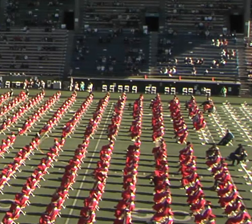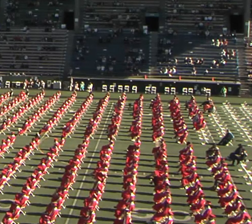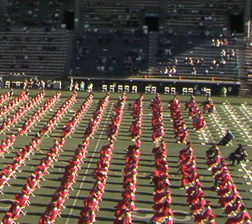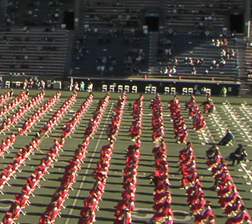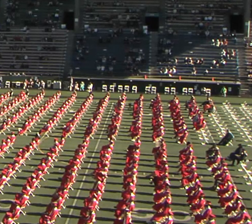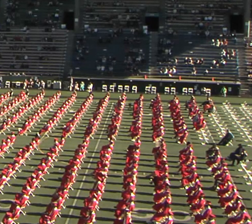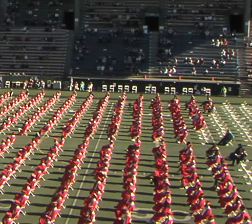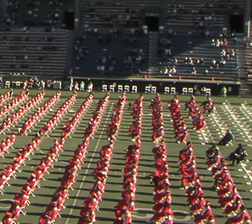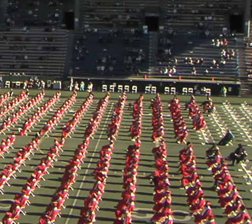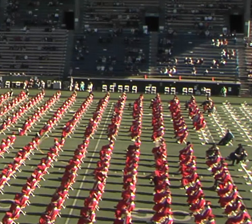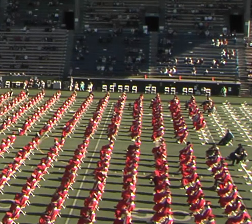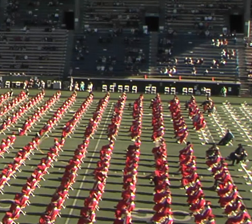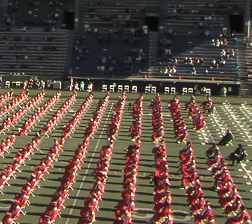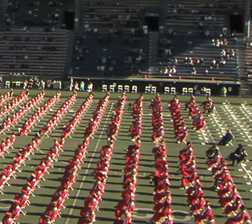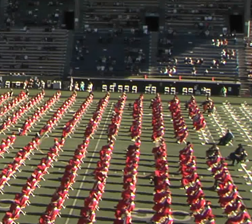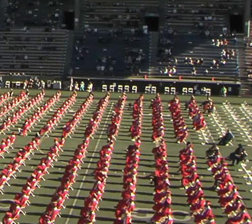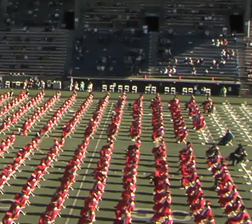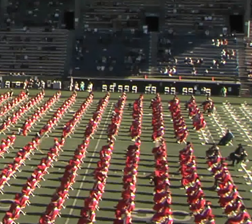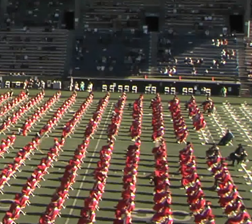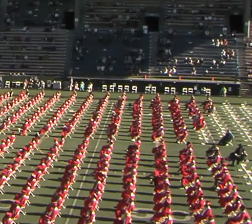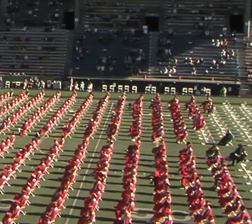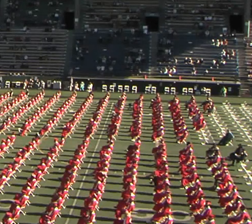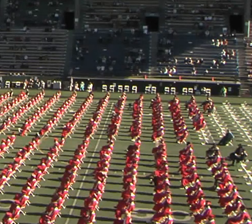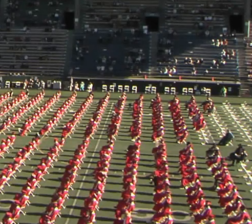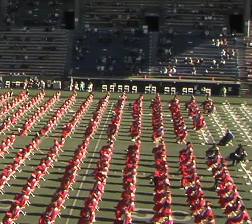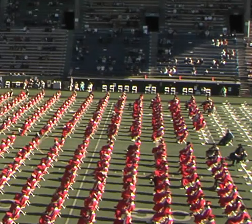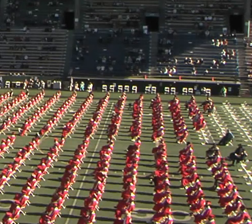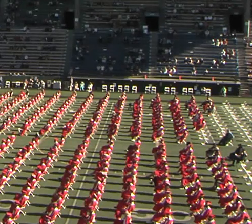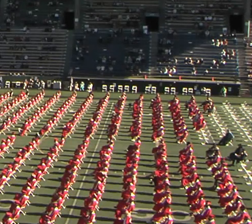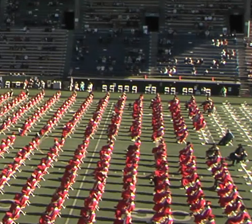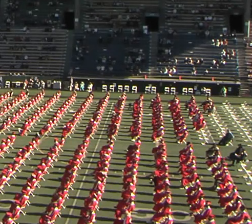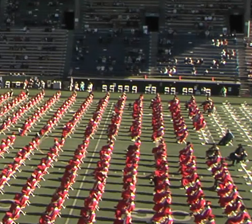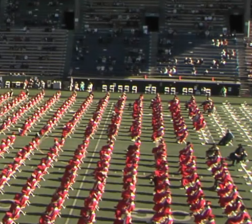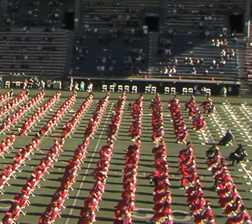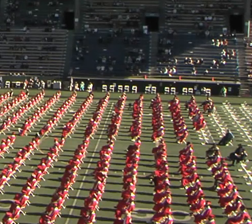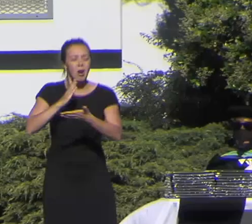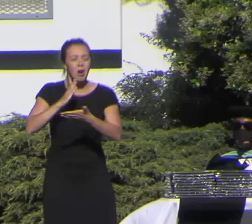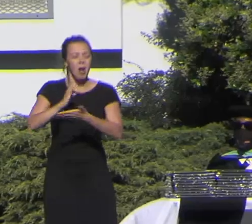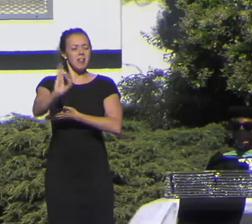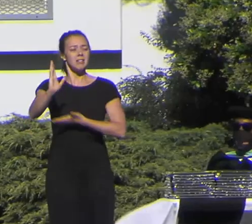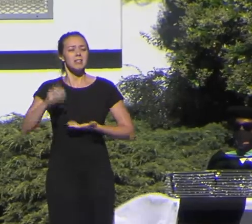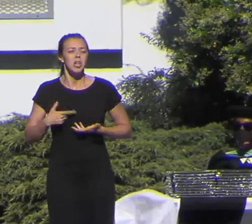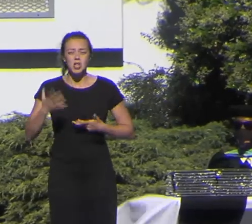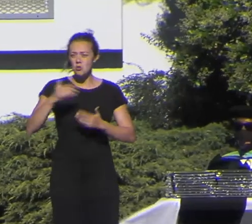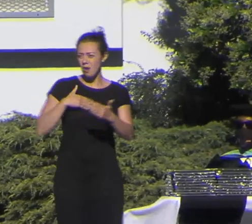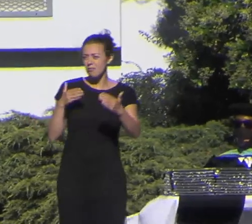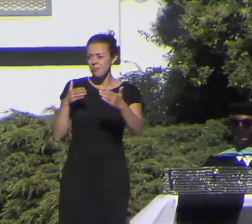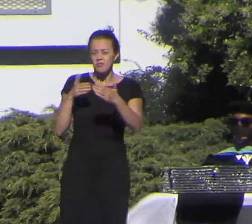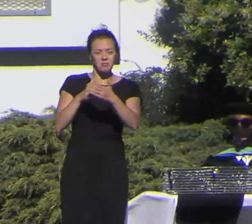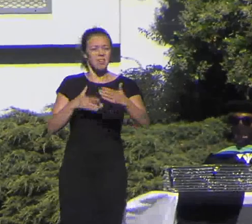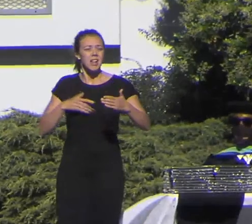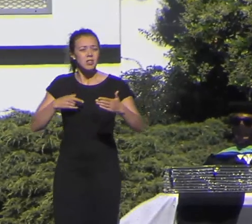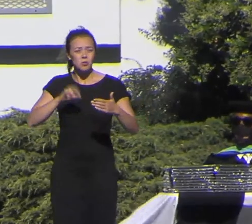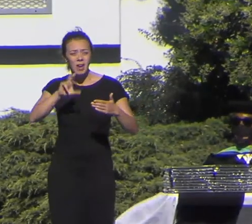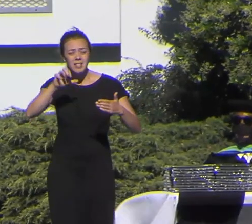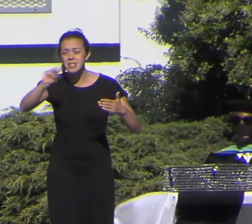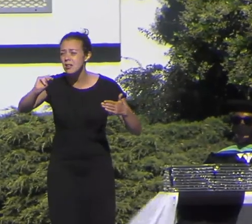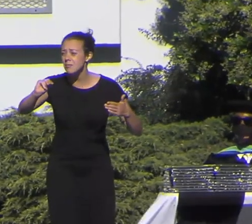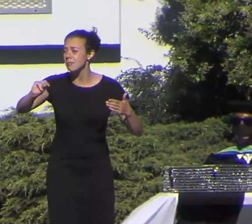Want to combat homelessness. Do you want to live a more sustainable life. Want to fight back against systemic racism. The commonality among these pursuits